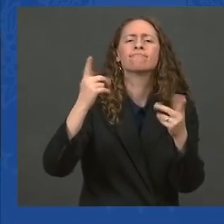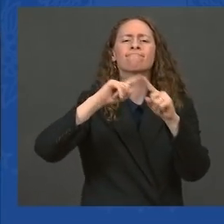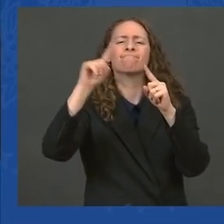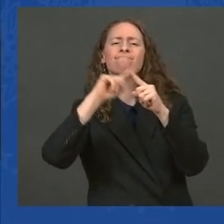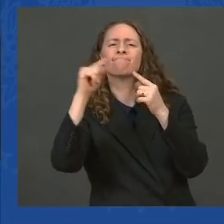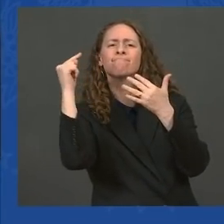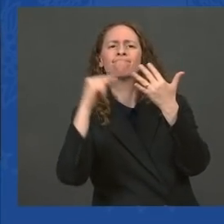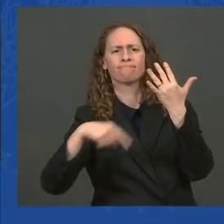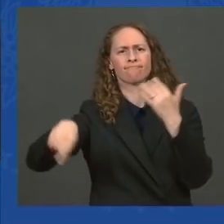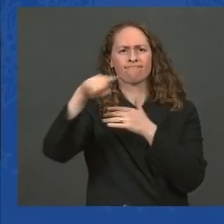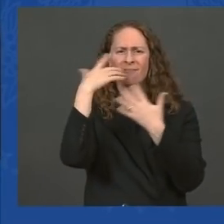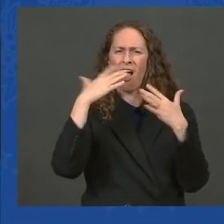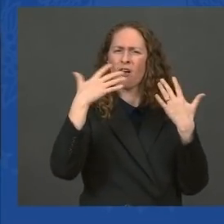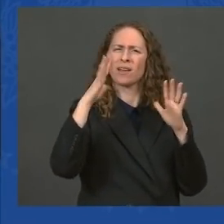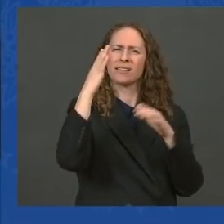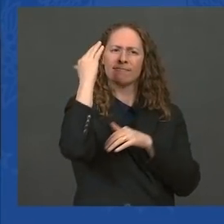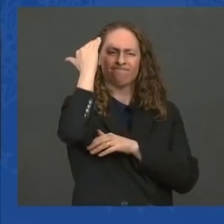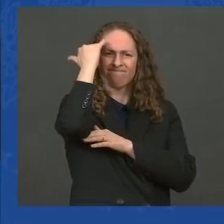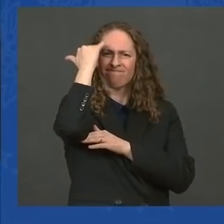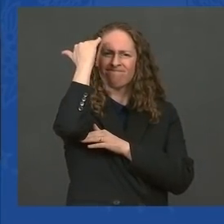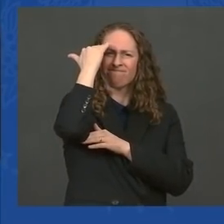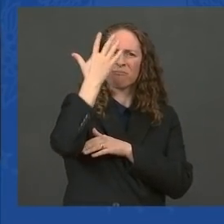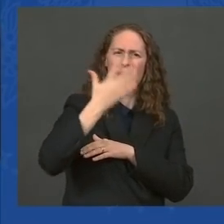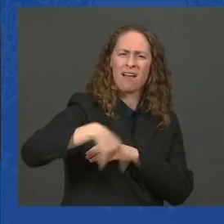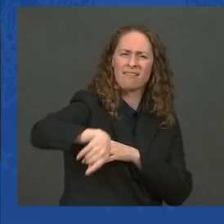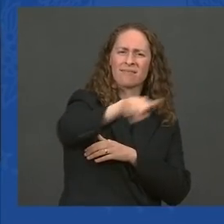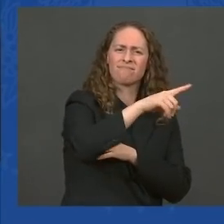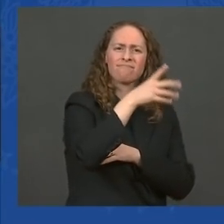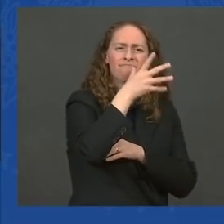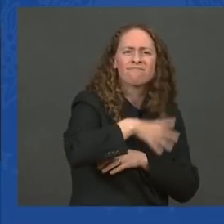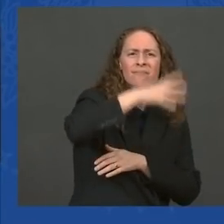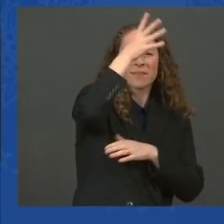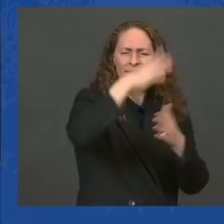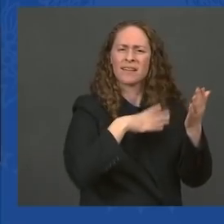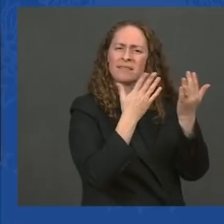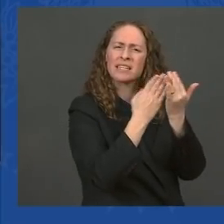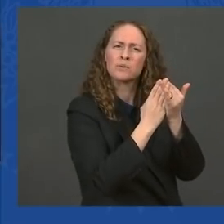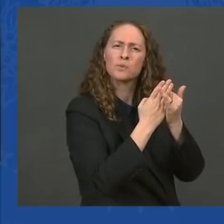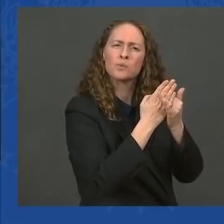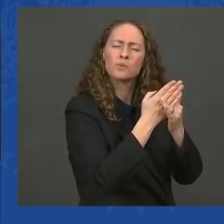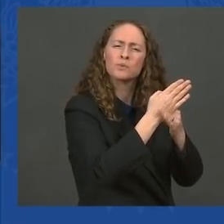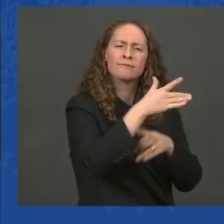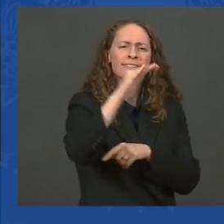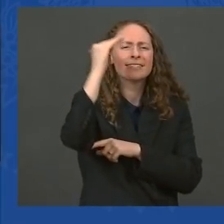One thousand -- actually, 13,000 of them are separated from active duty every single year.